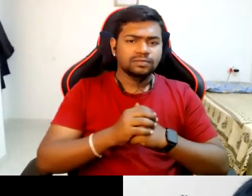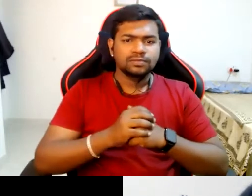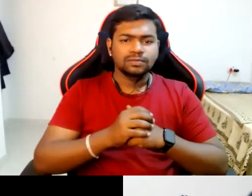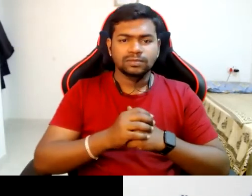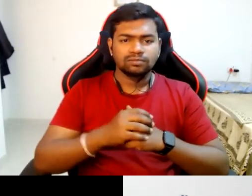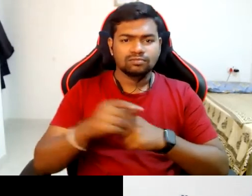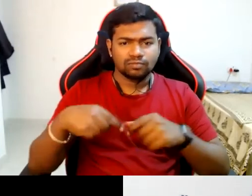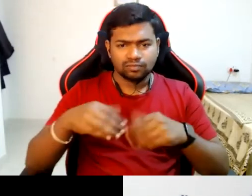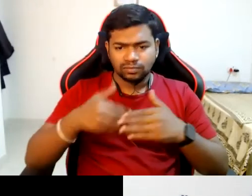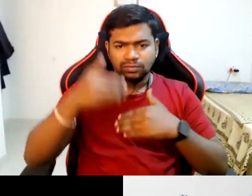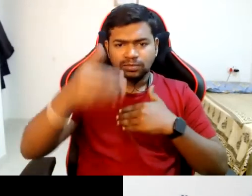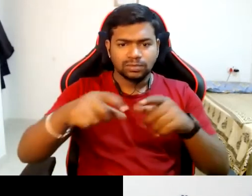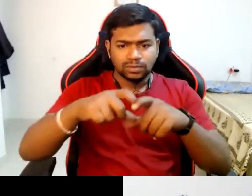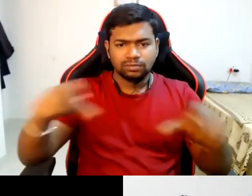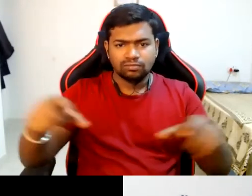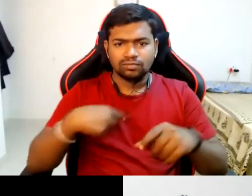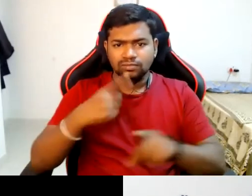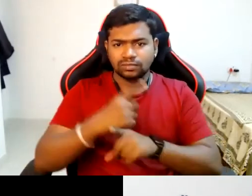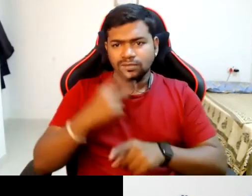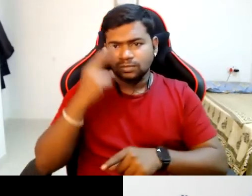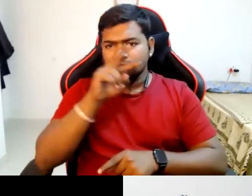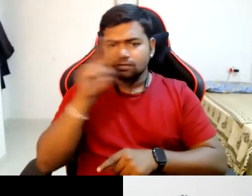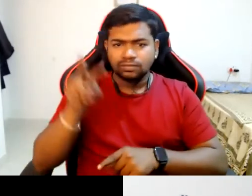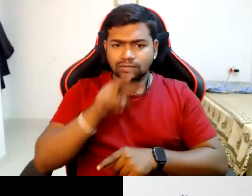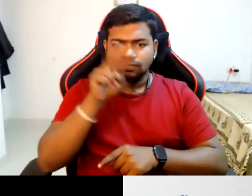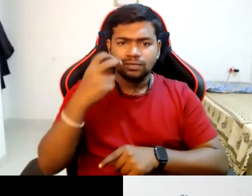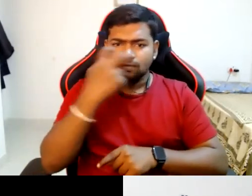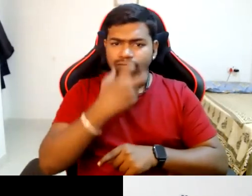1st row i learn to lip read on my own. without even being aware of all the time.